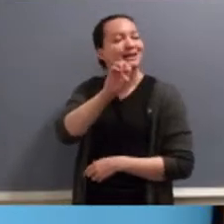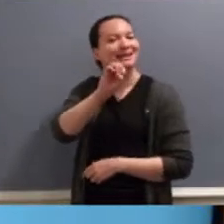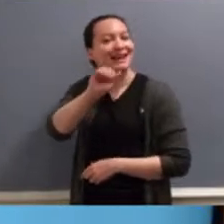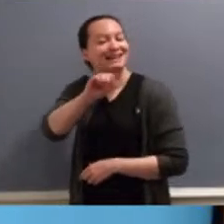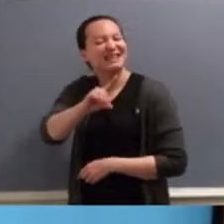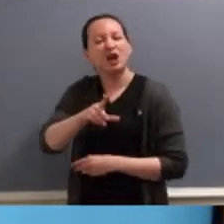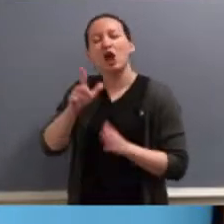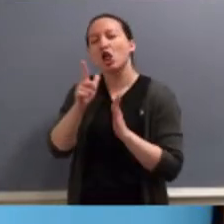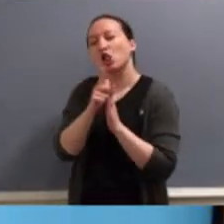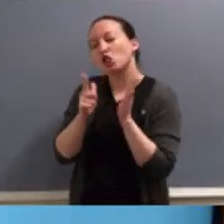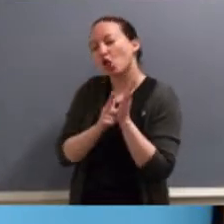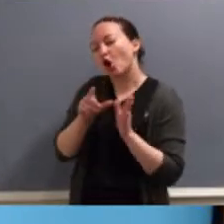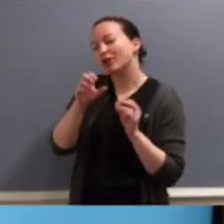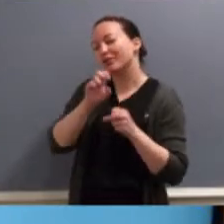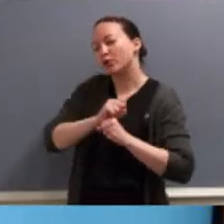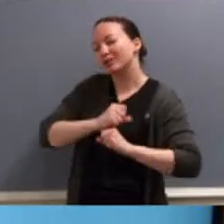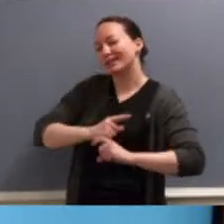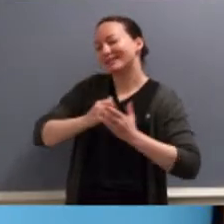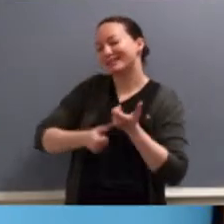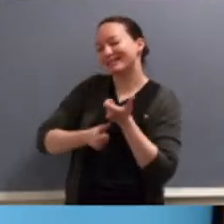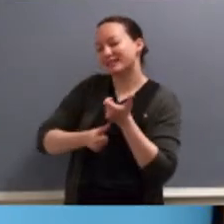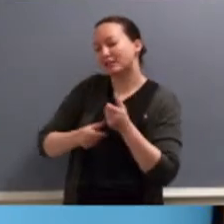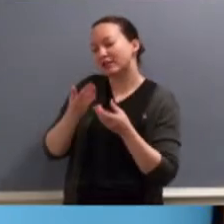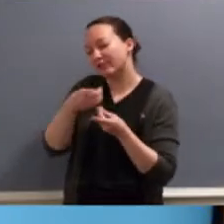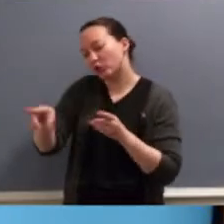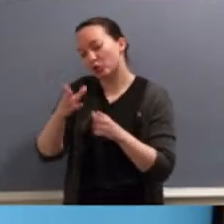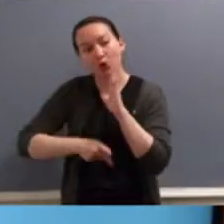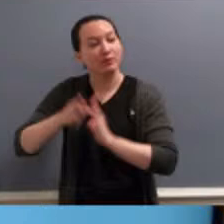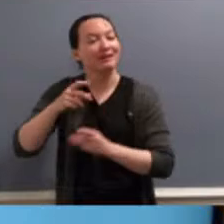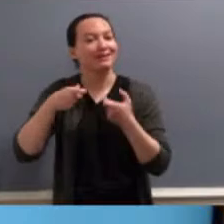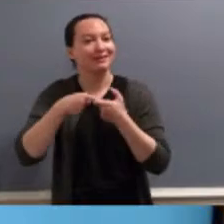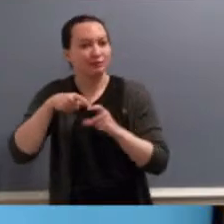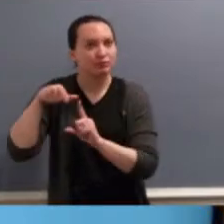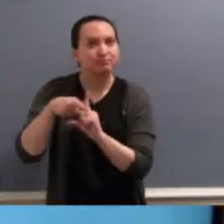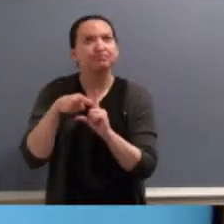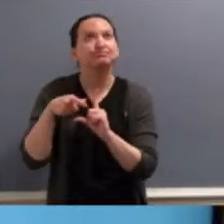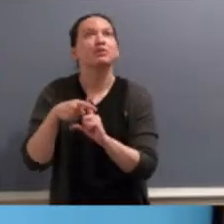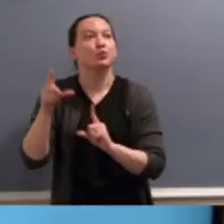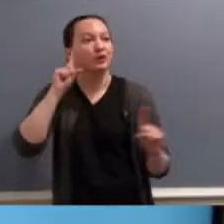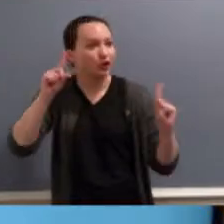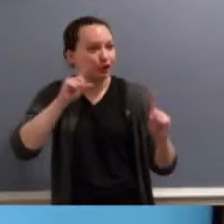our electronic electronic monitoring division within the courts as we heard the other day from